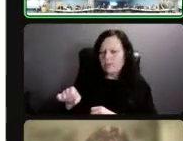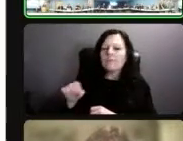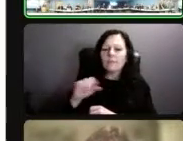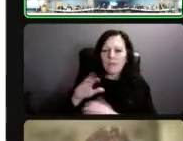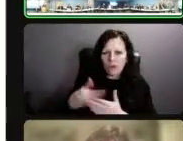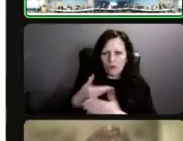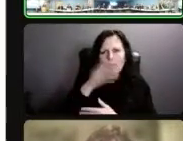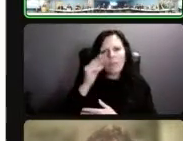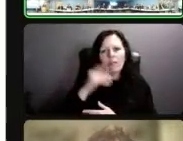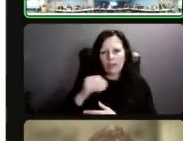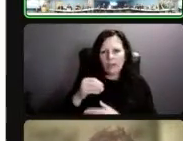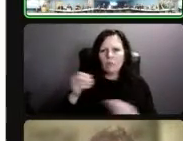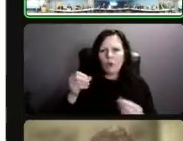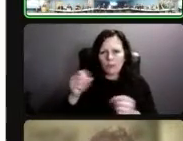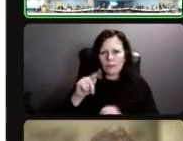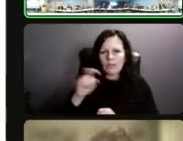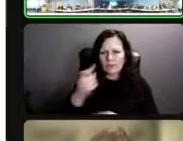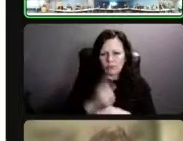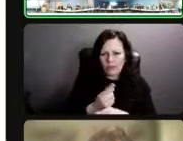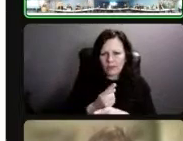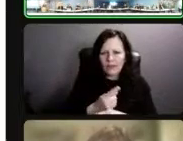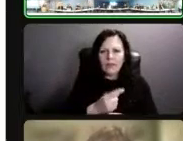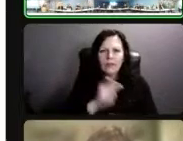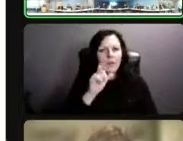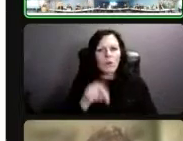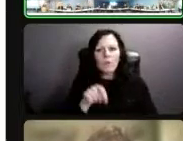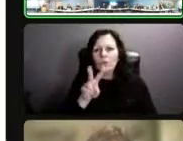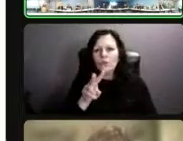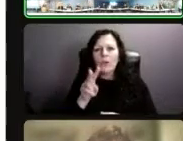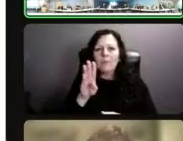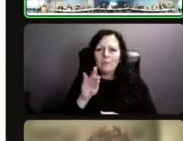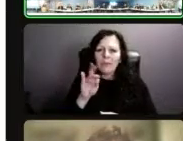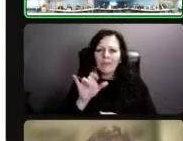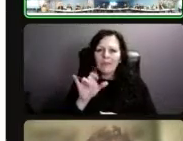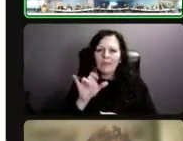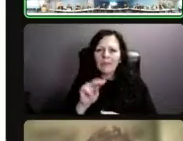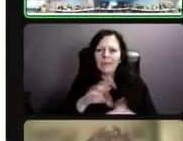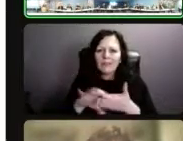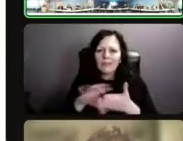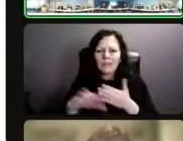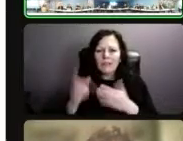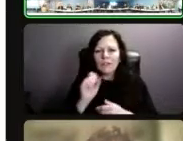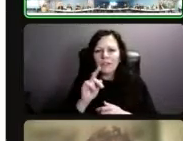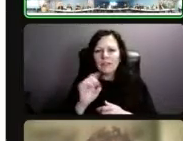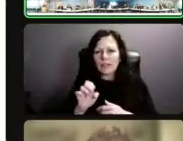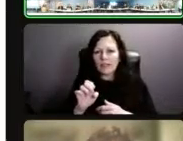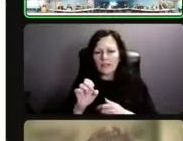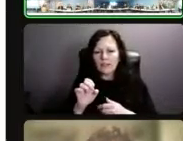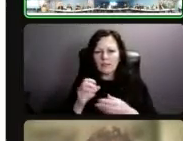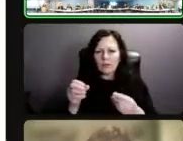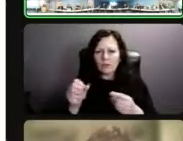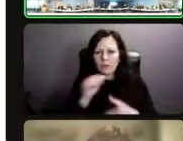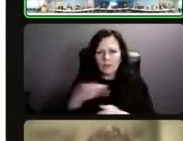IT'S PROPERTY OWNERS OF ALL PROPERTY OWNERS THAT